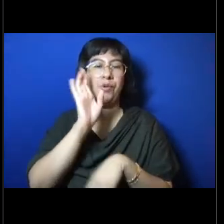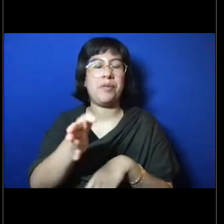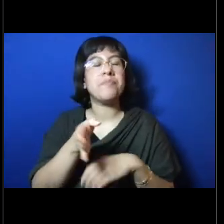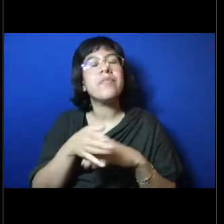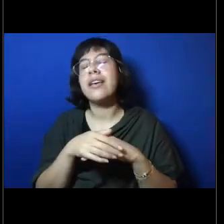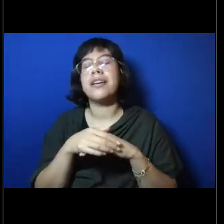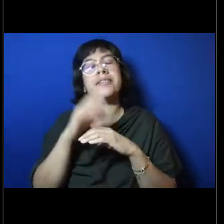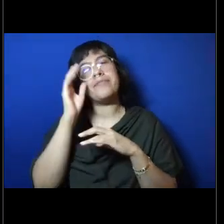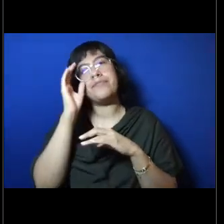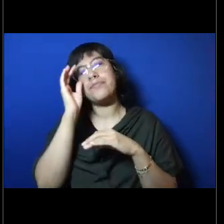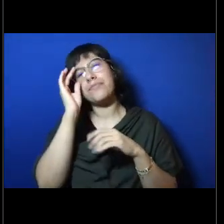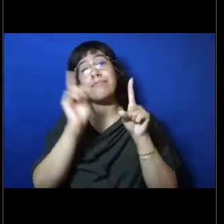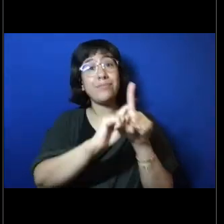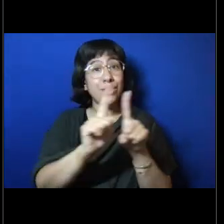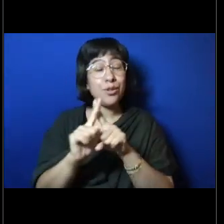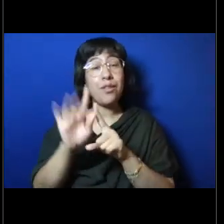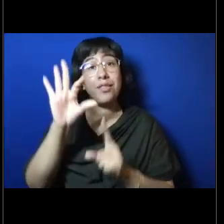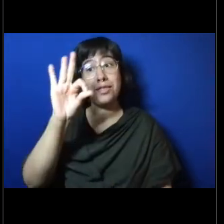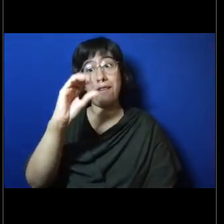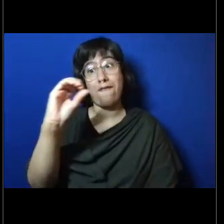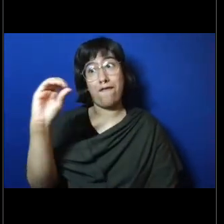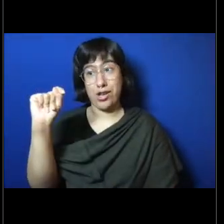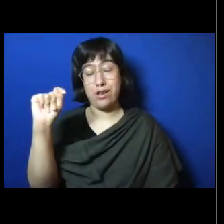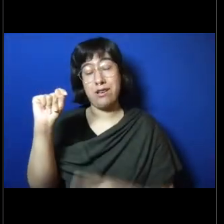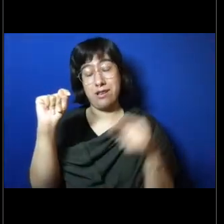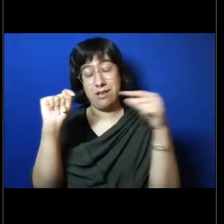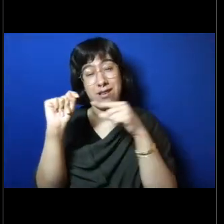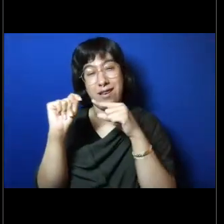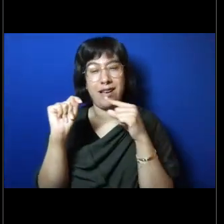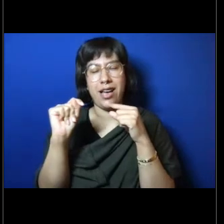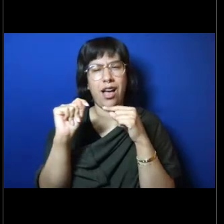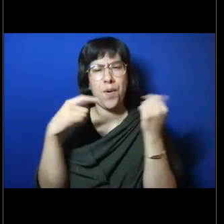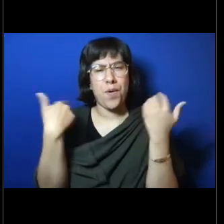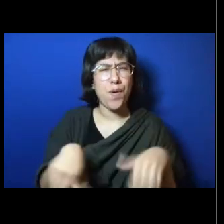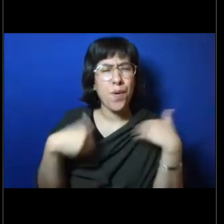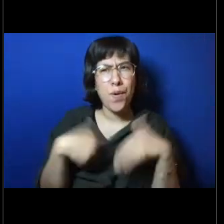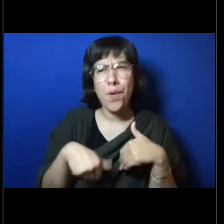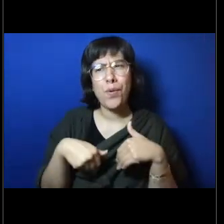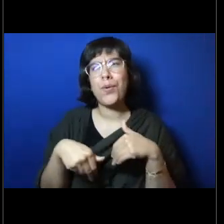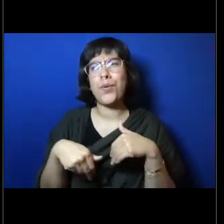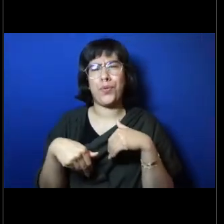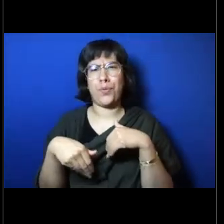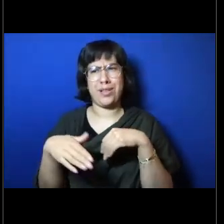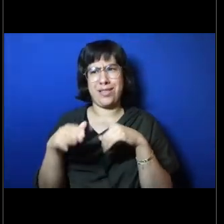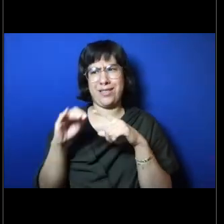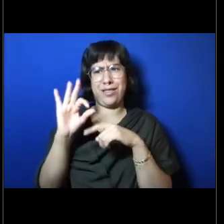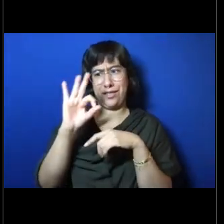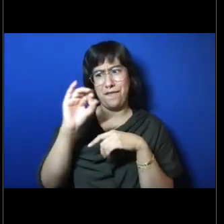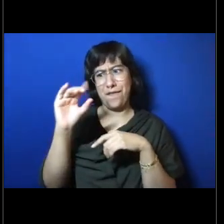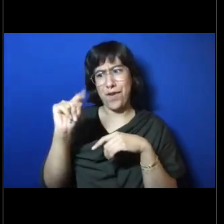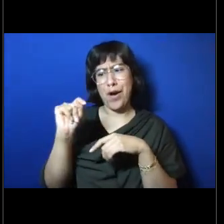So, and also their foot is really remarkable in it's ability to stick to things.